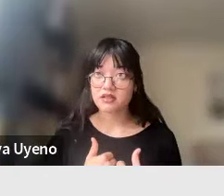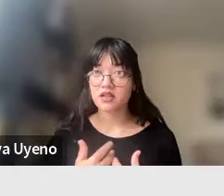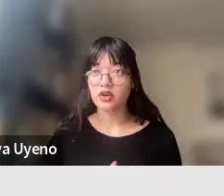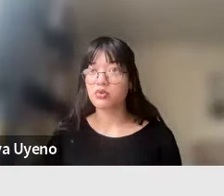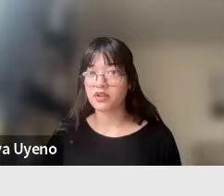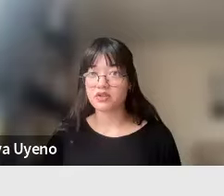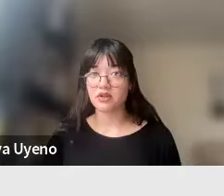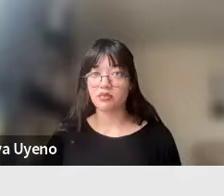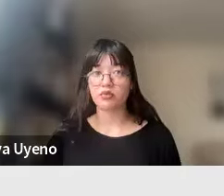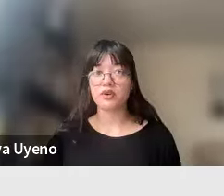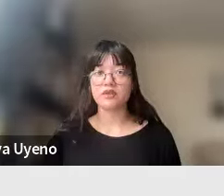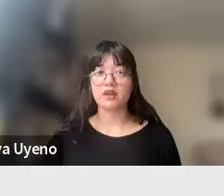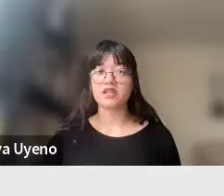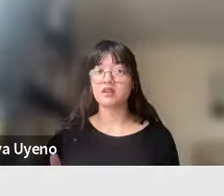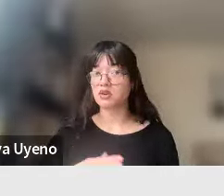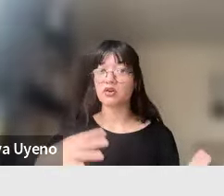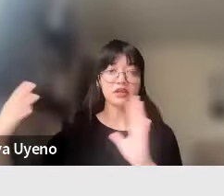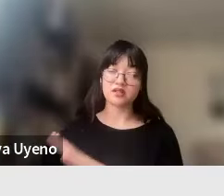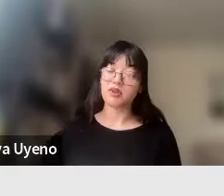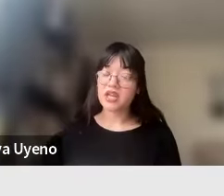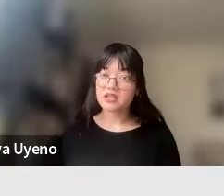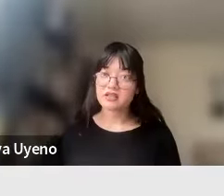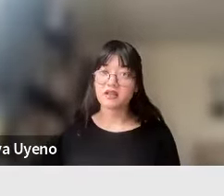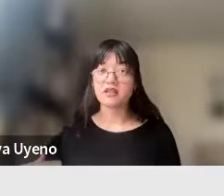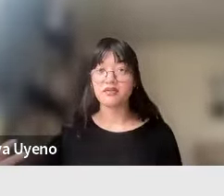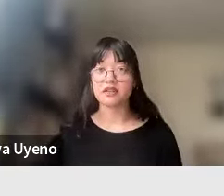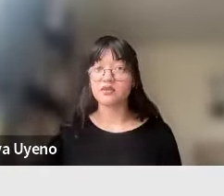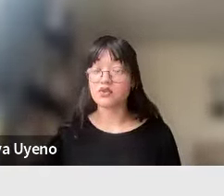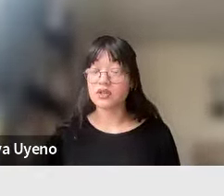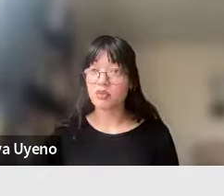this incredible fellowship would have taken me all the way to Japan to study the effect of nutrient